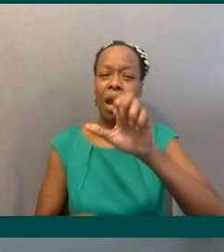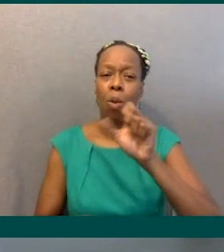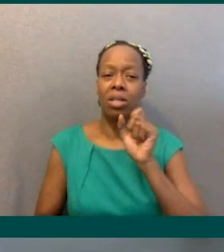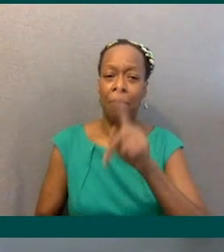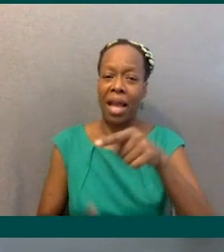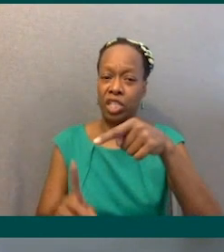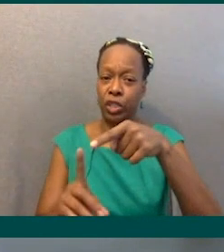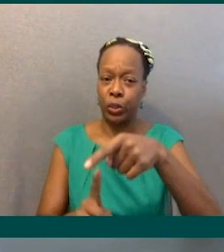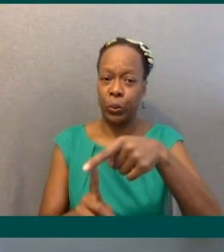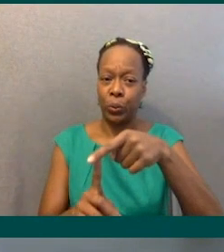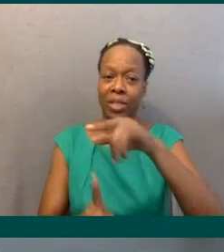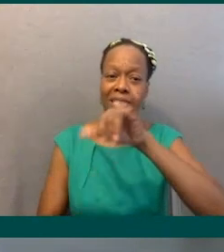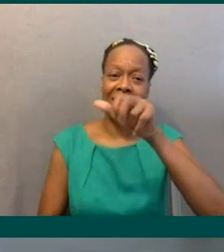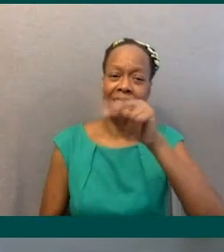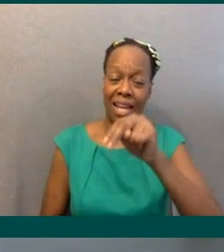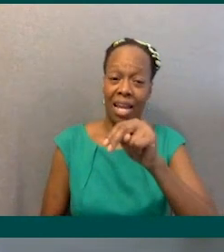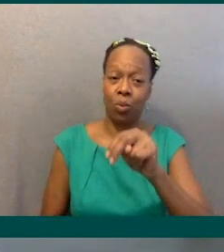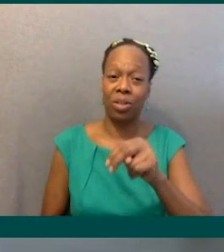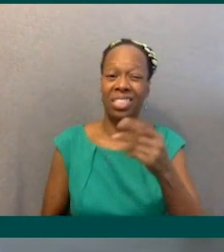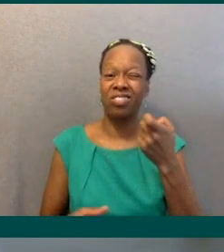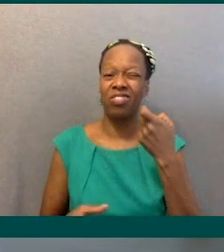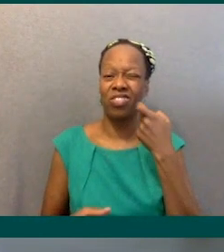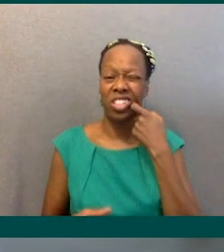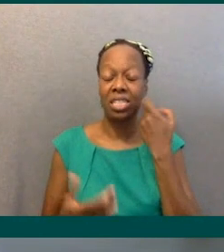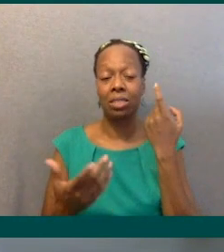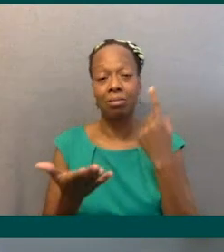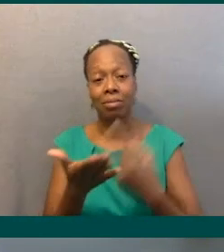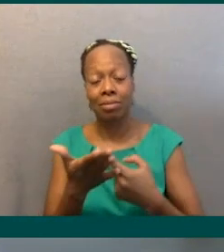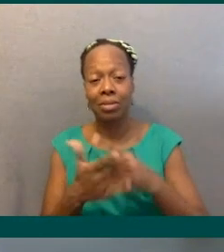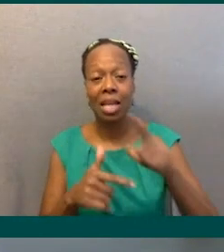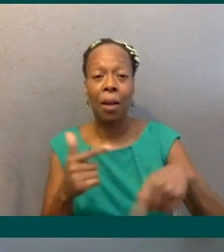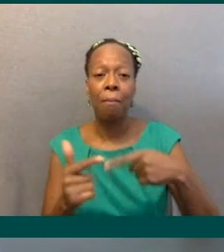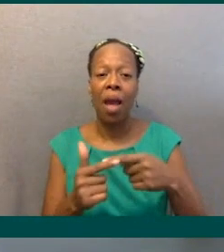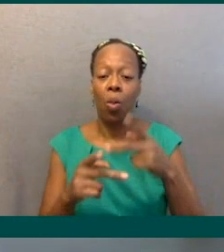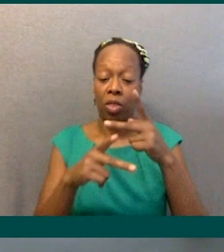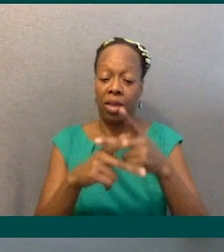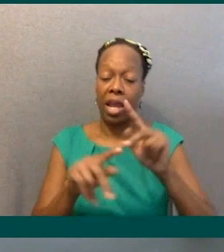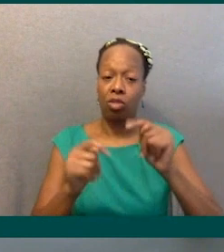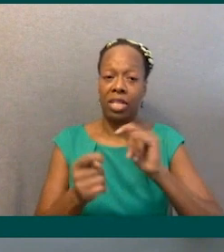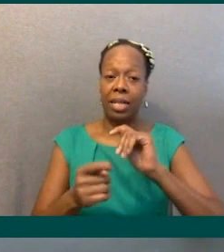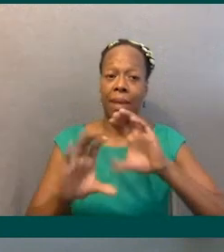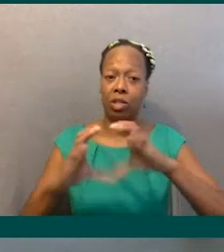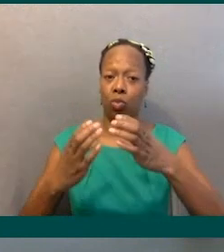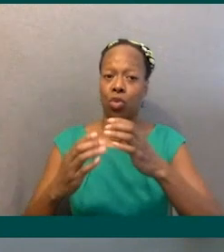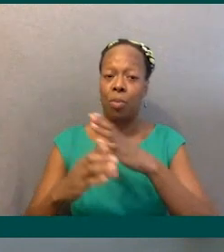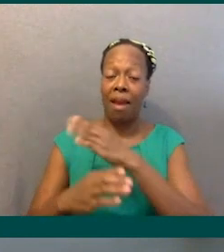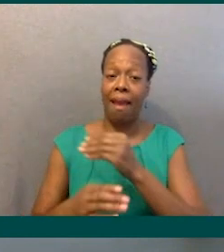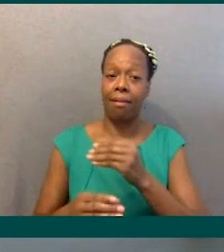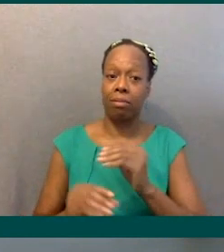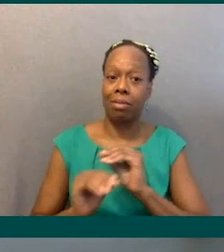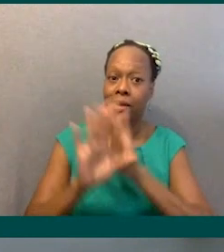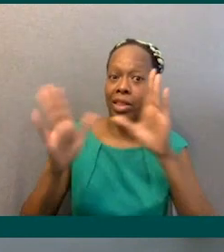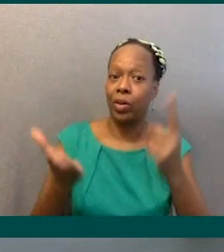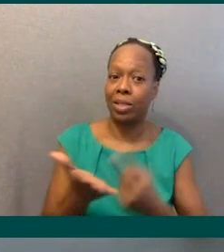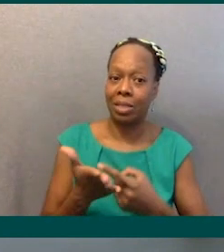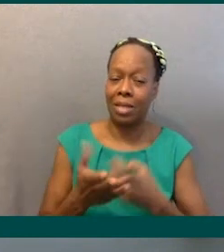we've just spoken about the care team as a whole and obviously managing that care team can be sometimes quite difficult,